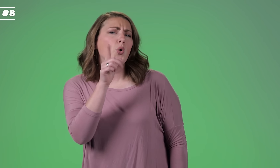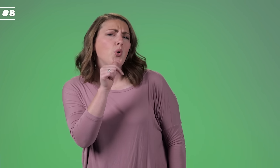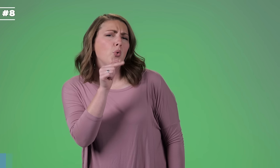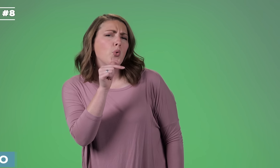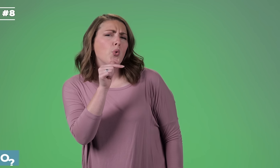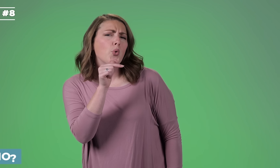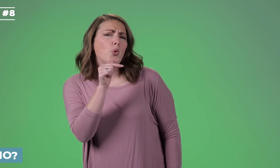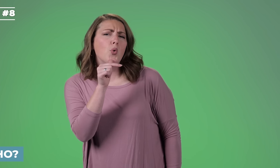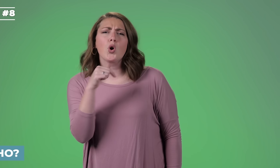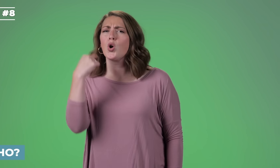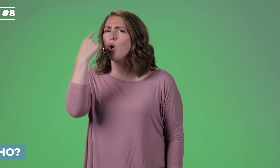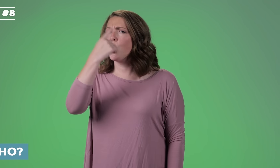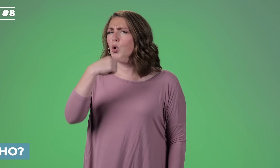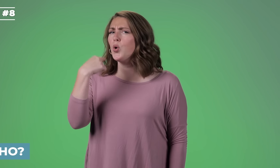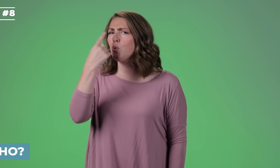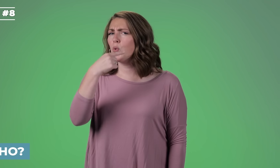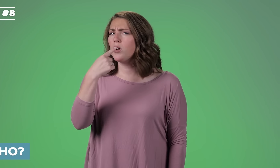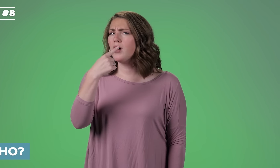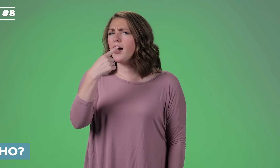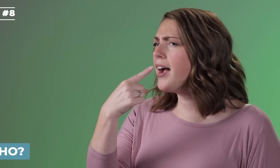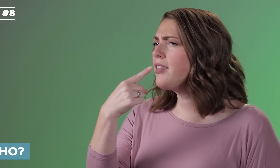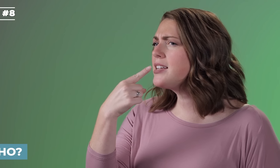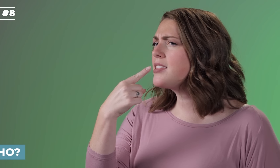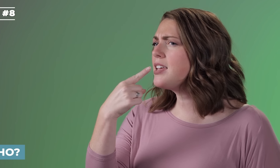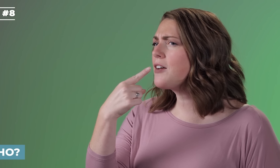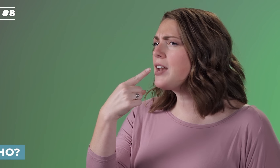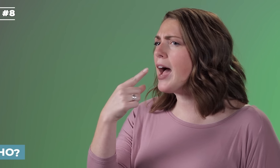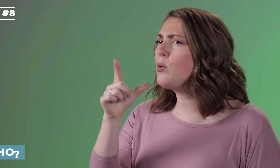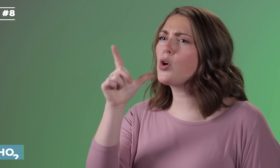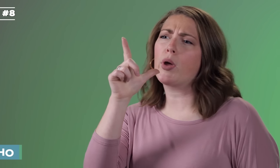'Who or who,' I like to think of an owl going